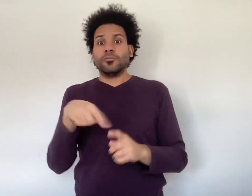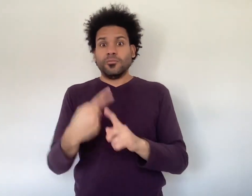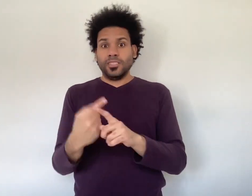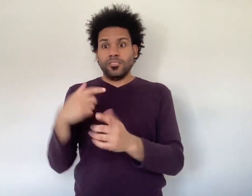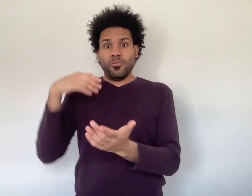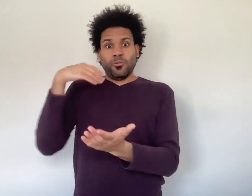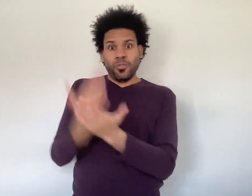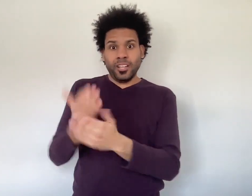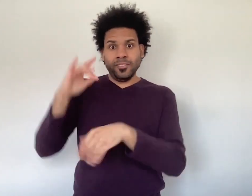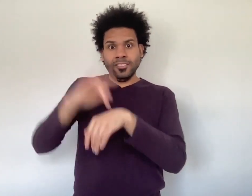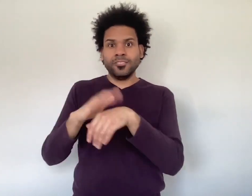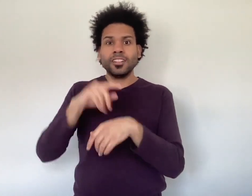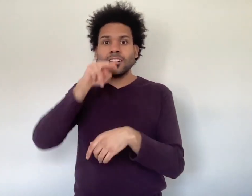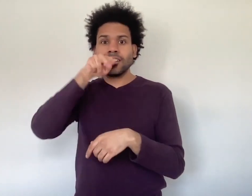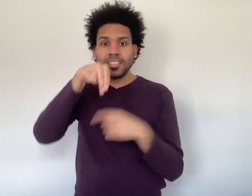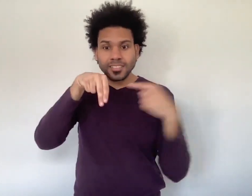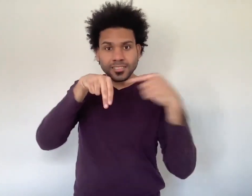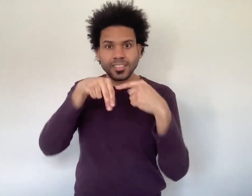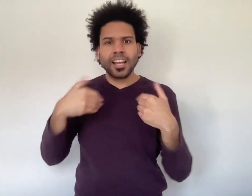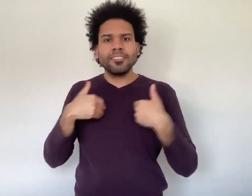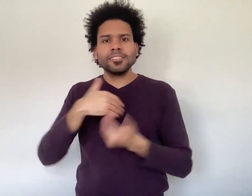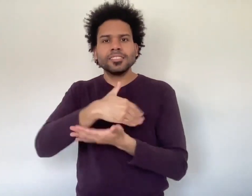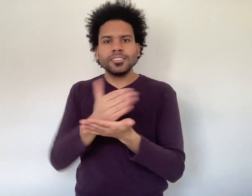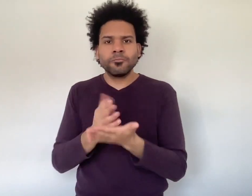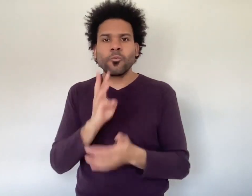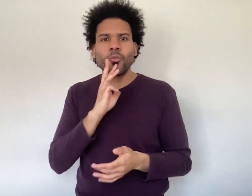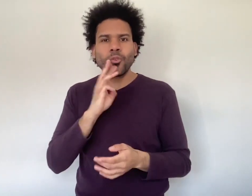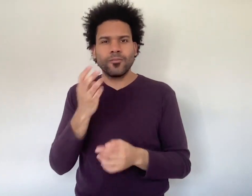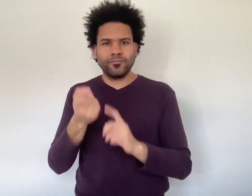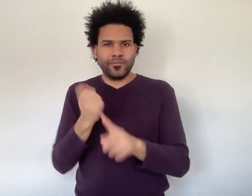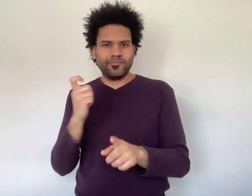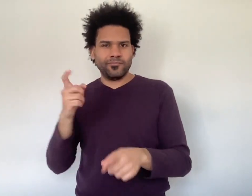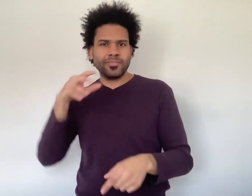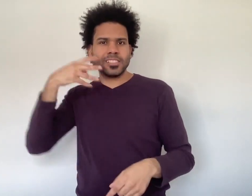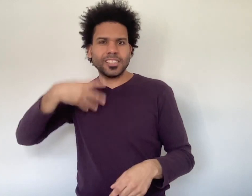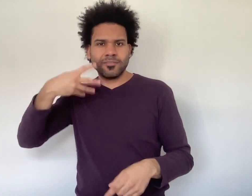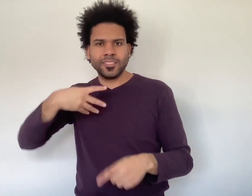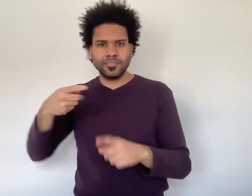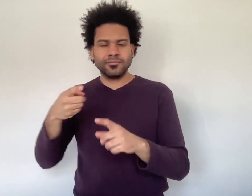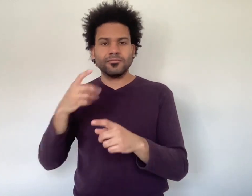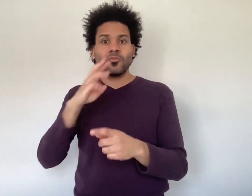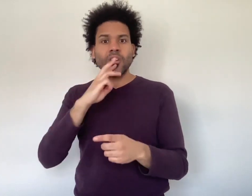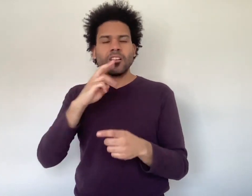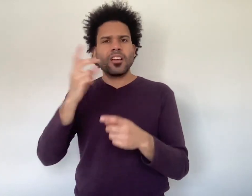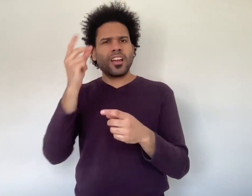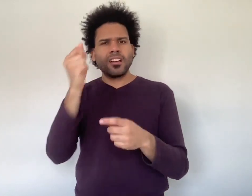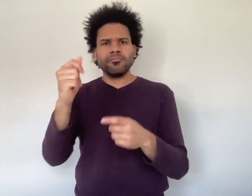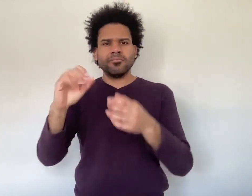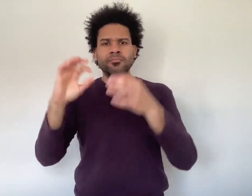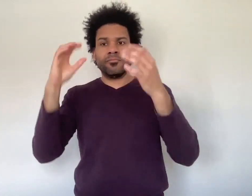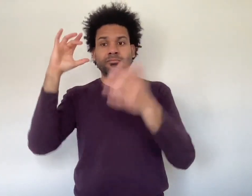Once NaCl touches the tongue, the water from saliva causes